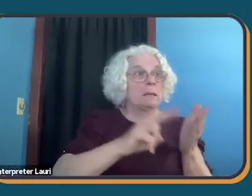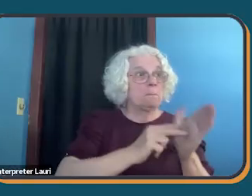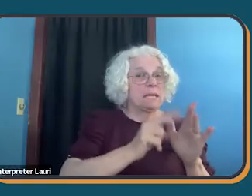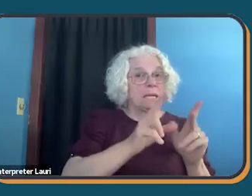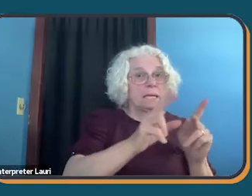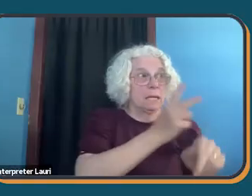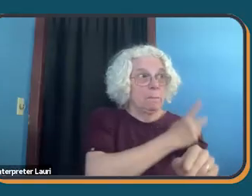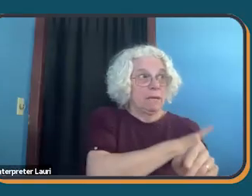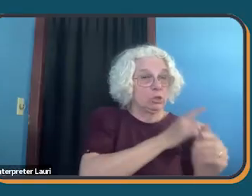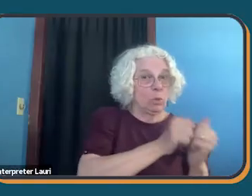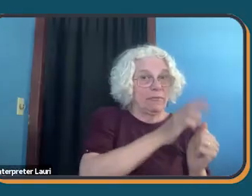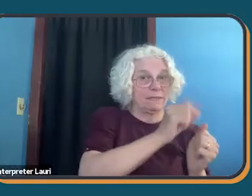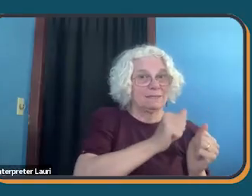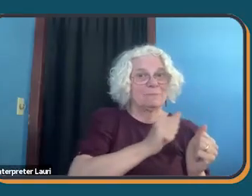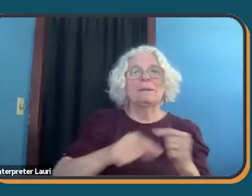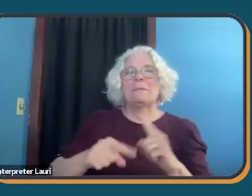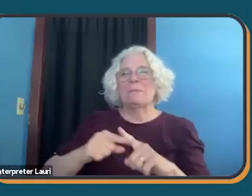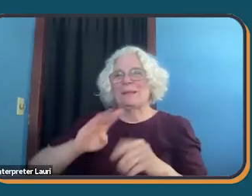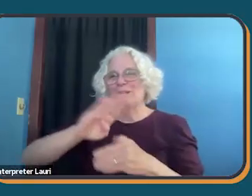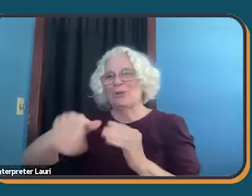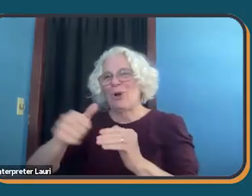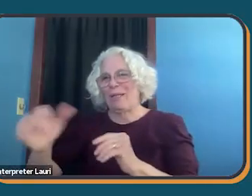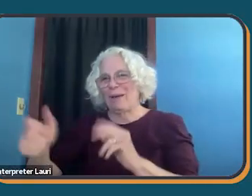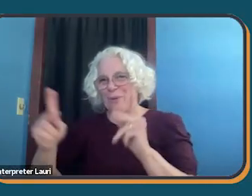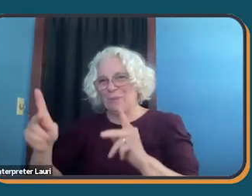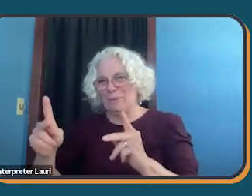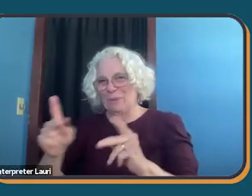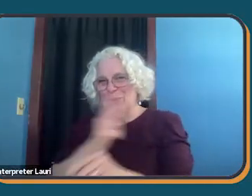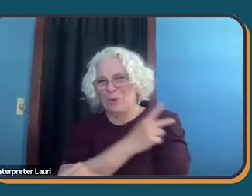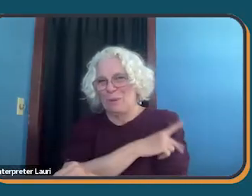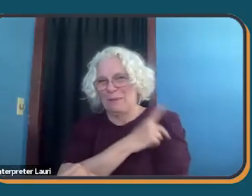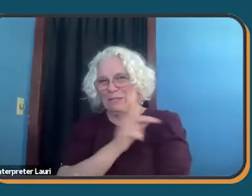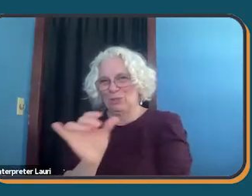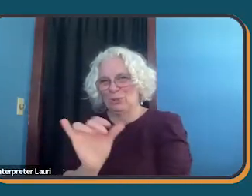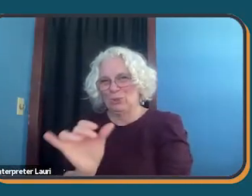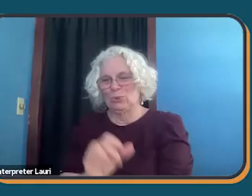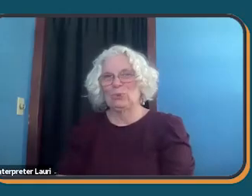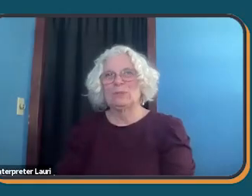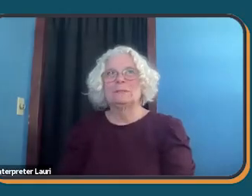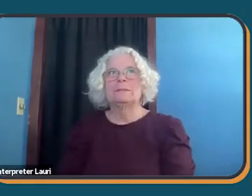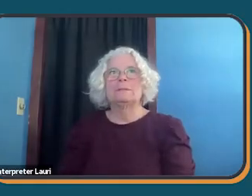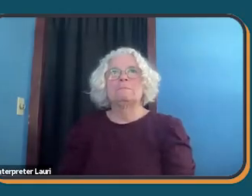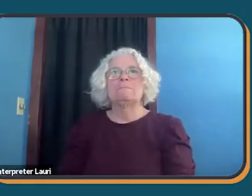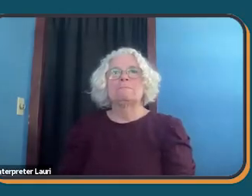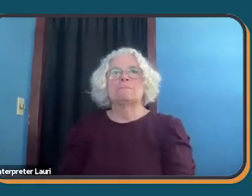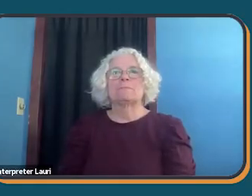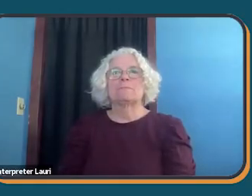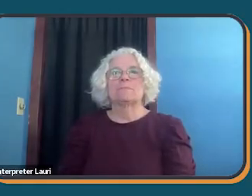but also all of your patients. And, I think, just as a...